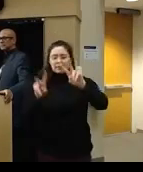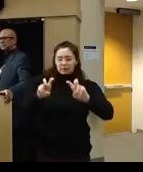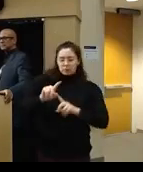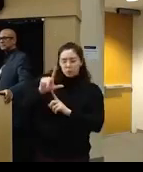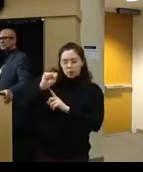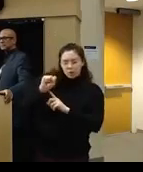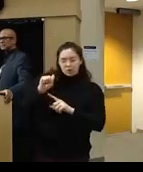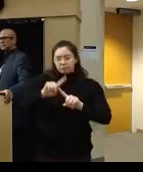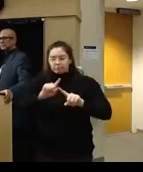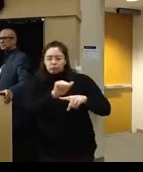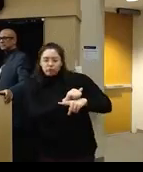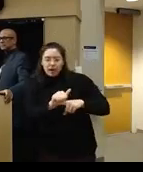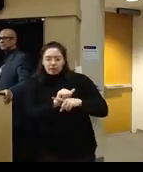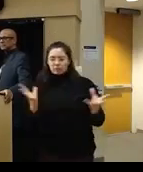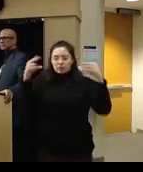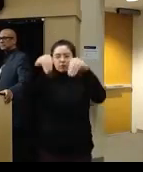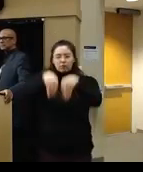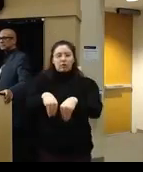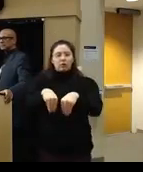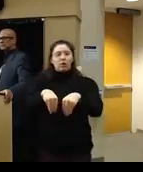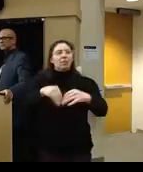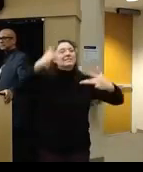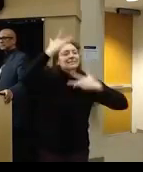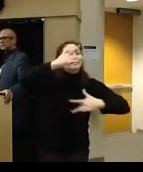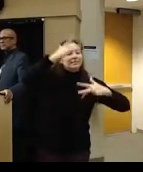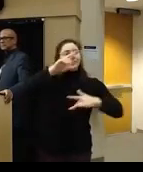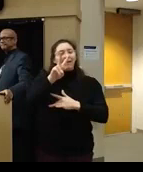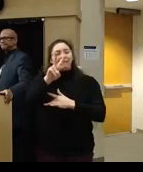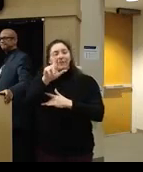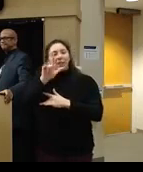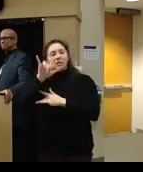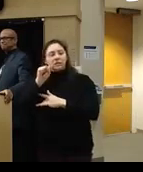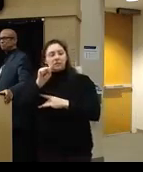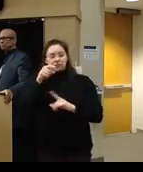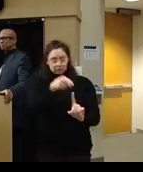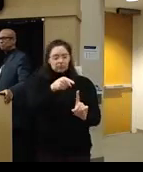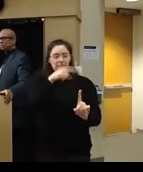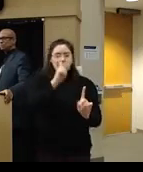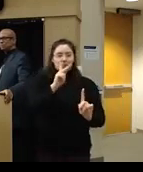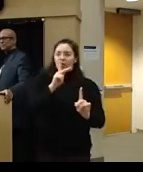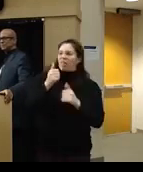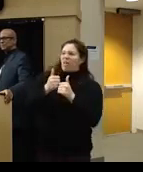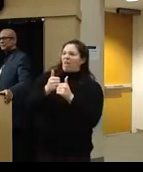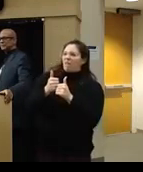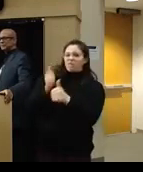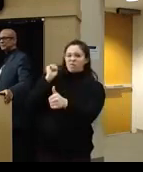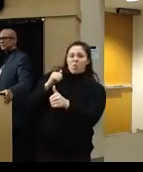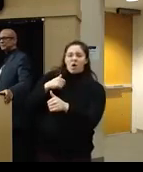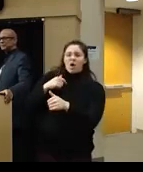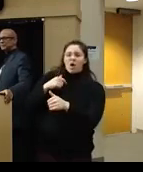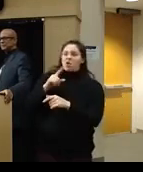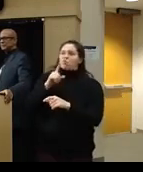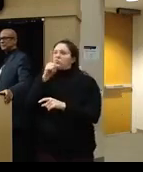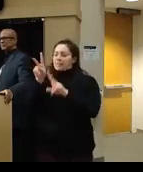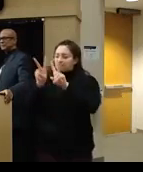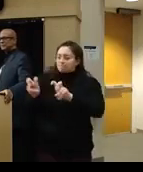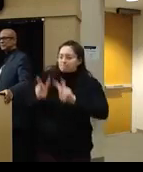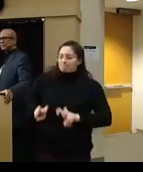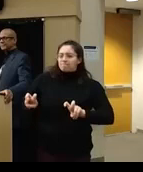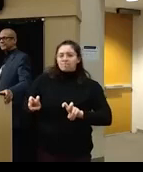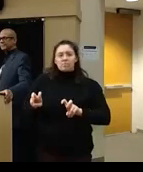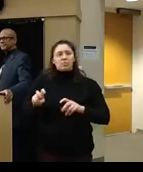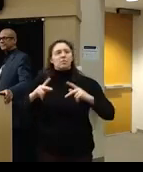practices that pathologize and vilify us and then they avoid any real examination of the pathology